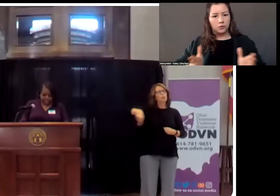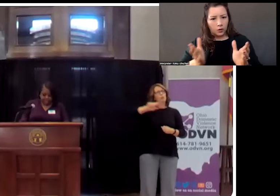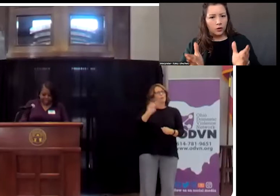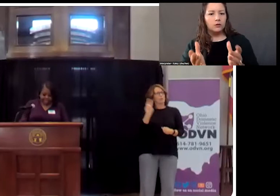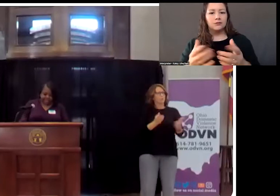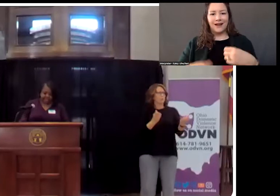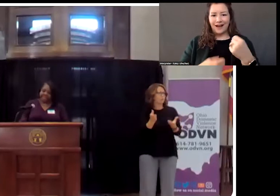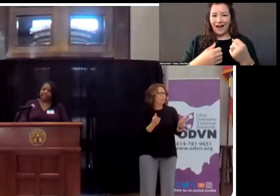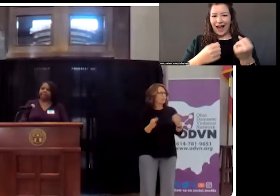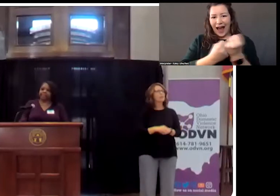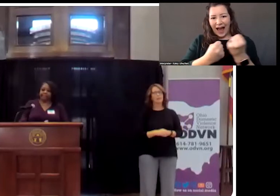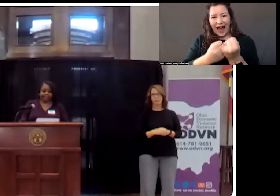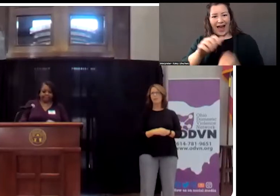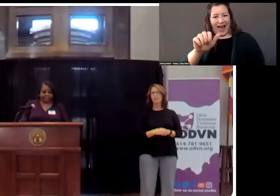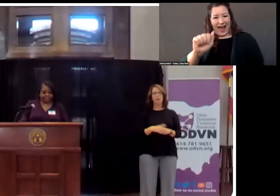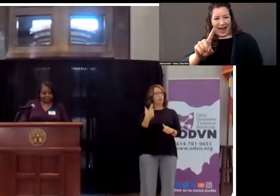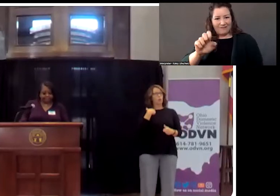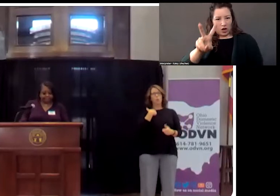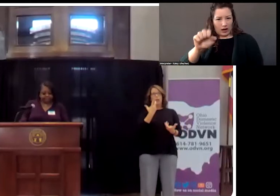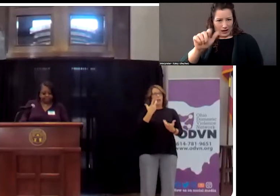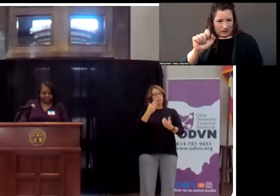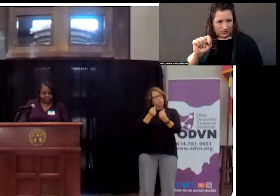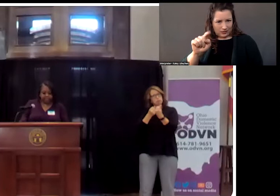We stand in the gap for them.